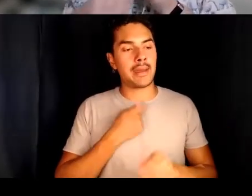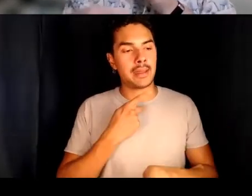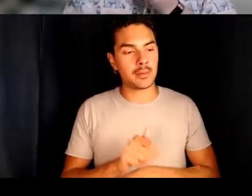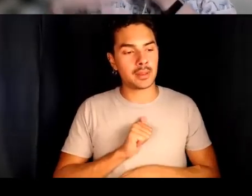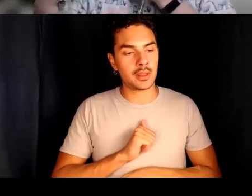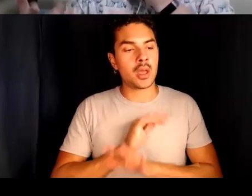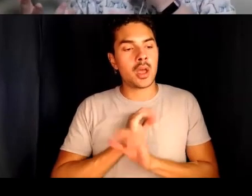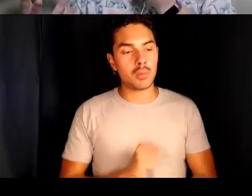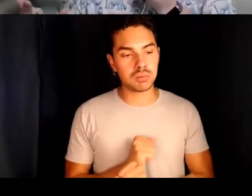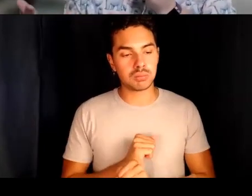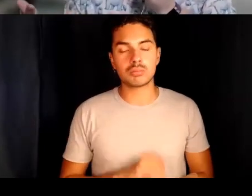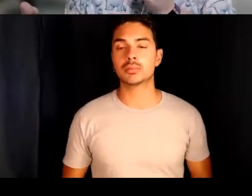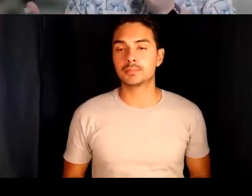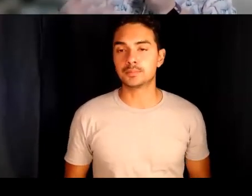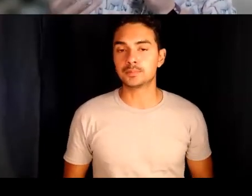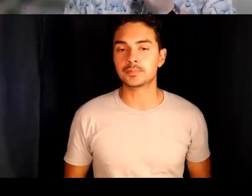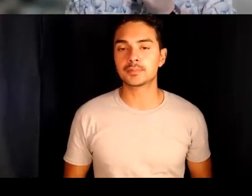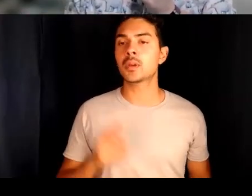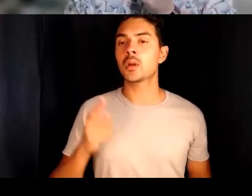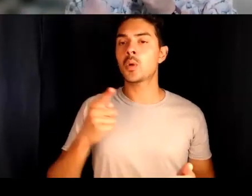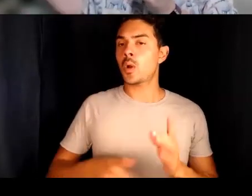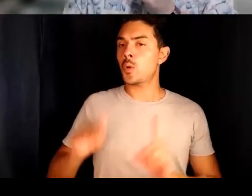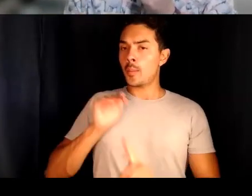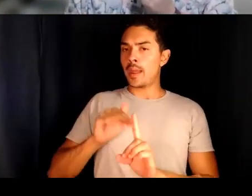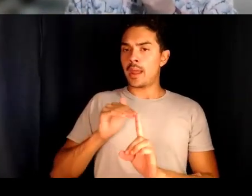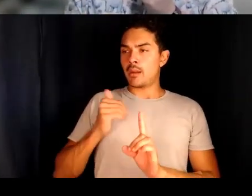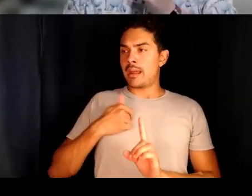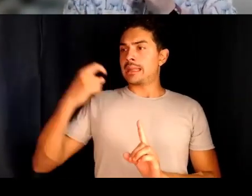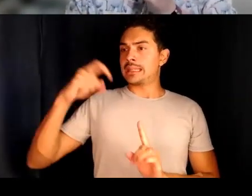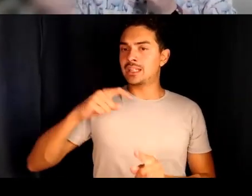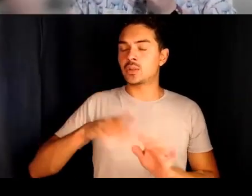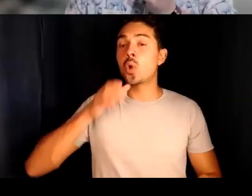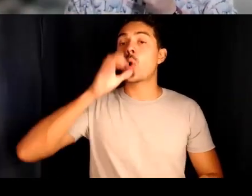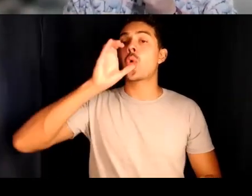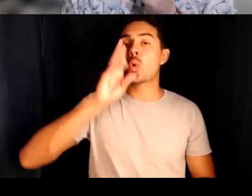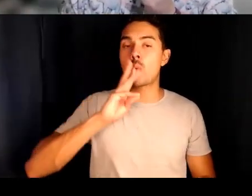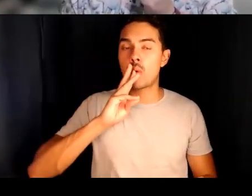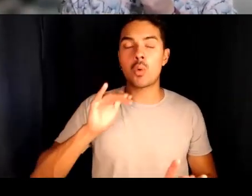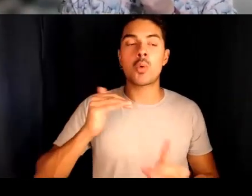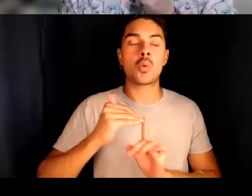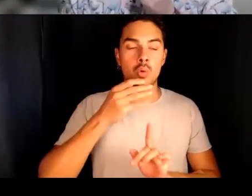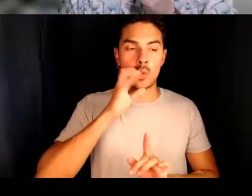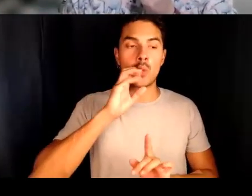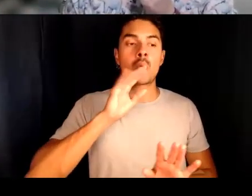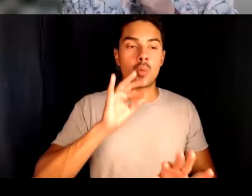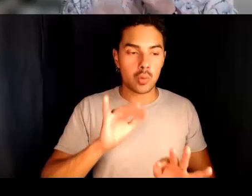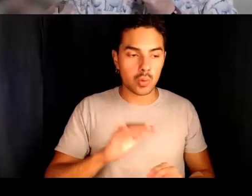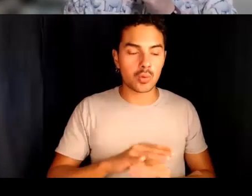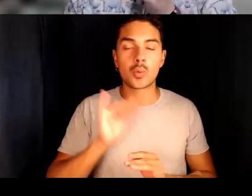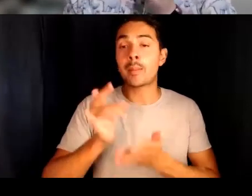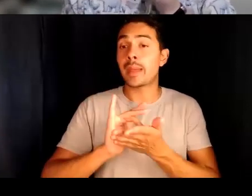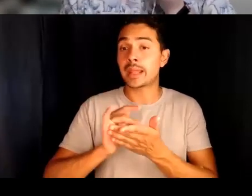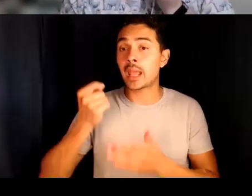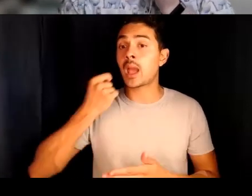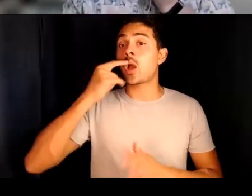You know, what reminders do I need to drink water, to, you know, take medication if applicable?